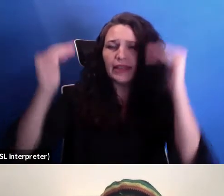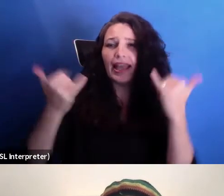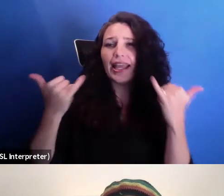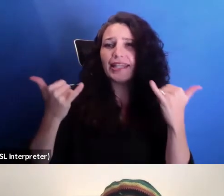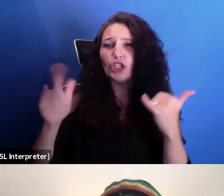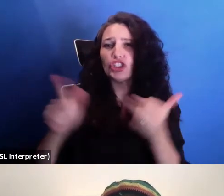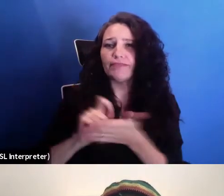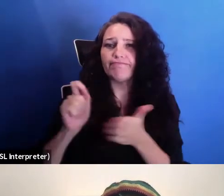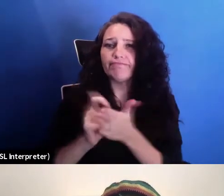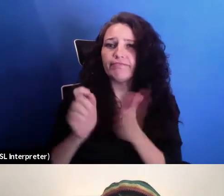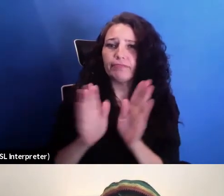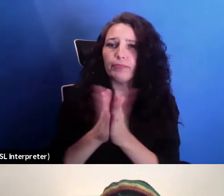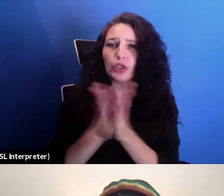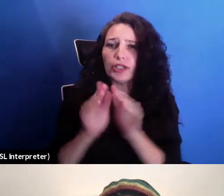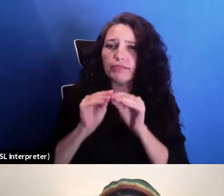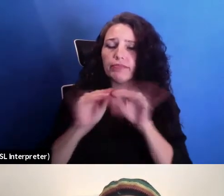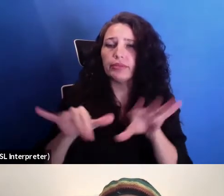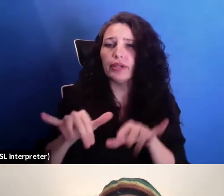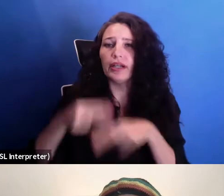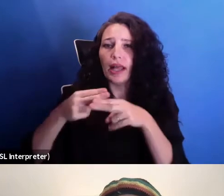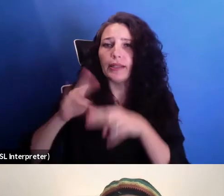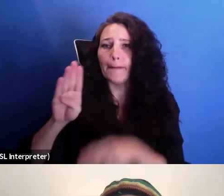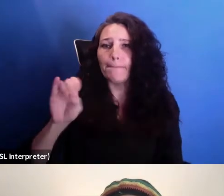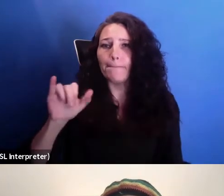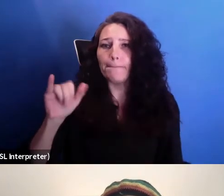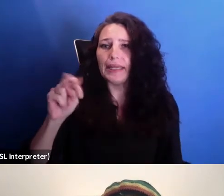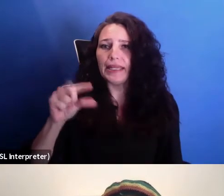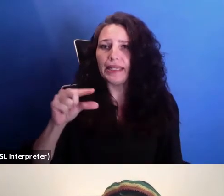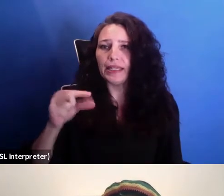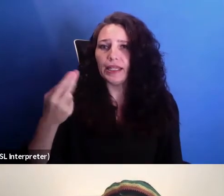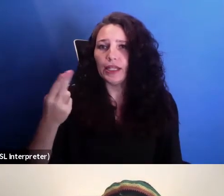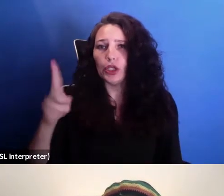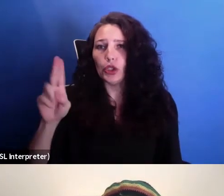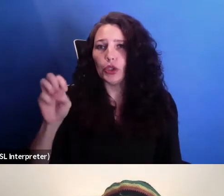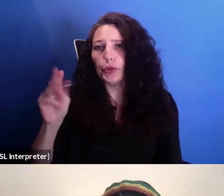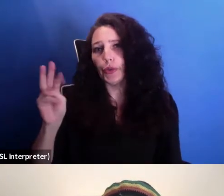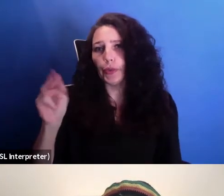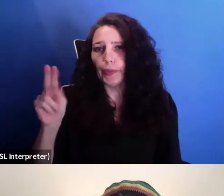And the whole forward to it is about like how she's uncomfortable telling a story about just her.